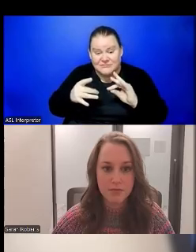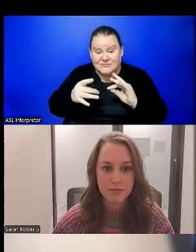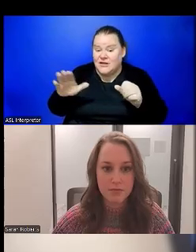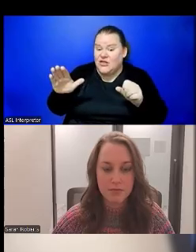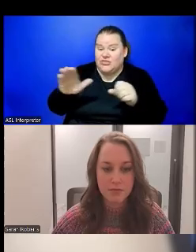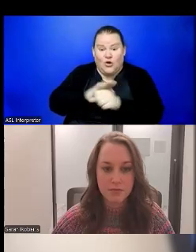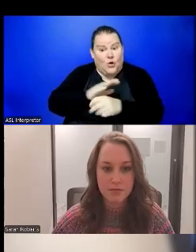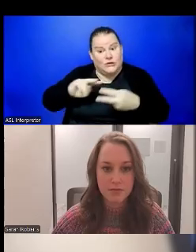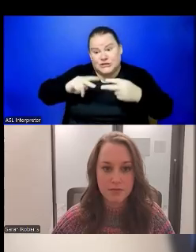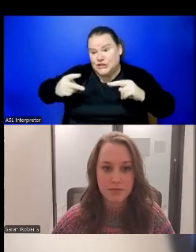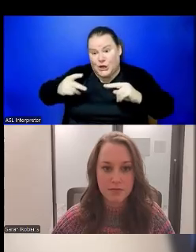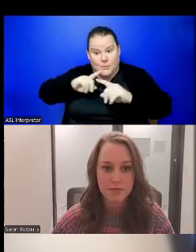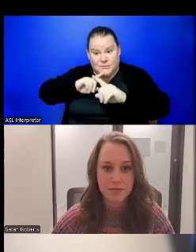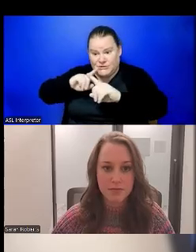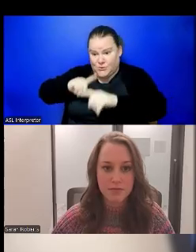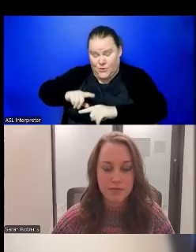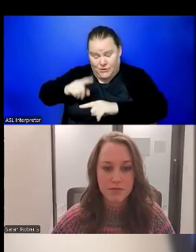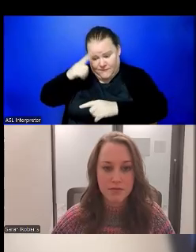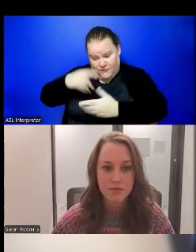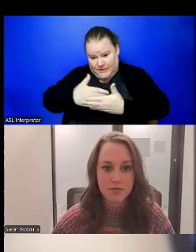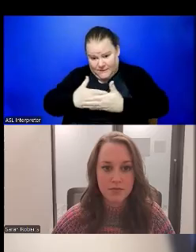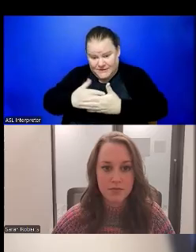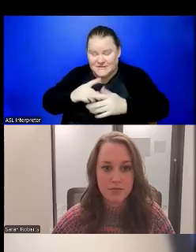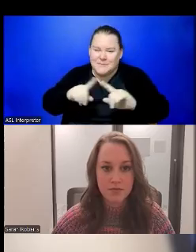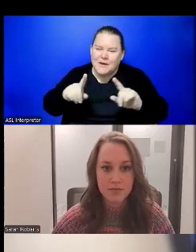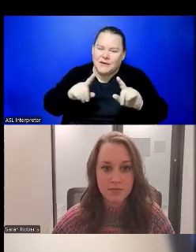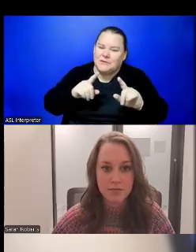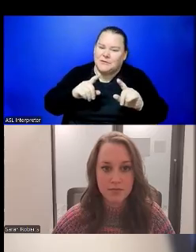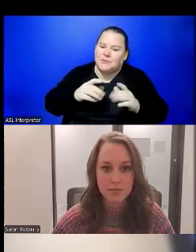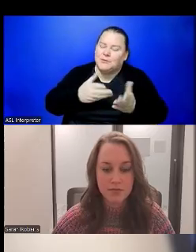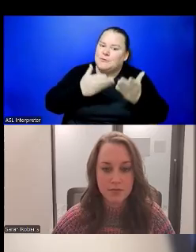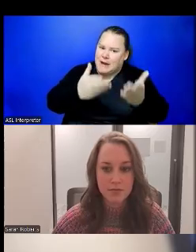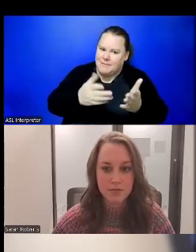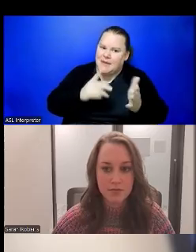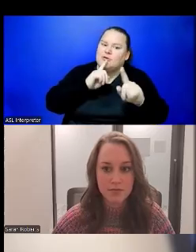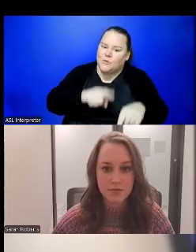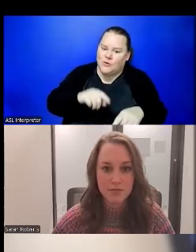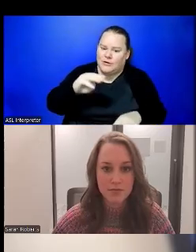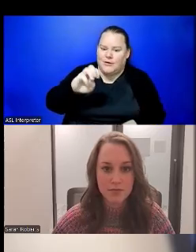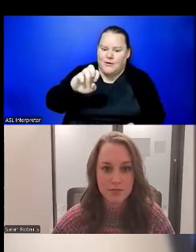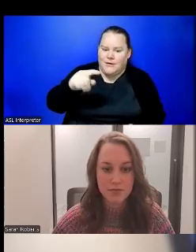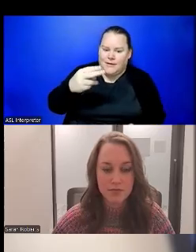these infants, but we recommend ordering the methylation testing as well. It can take a little bit longer to come back,